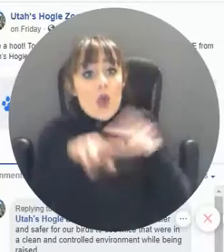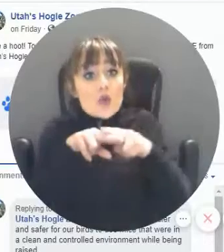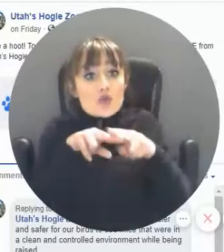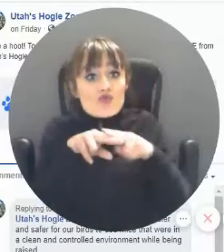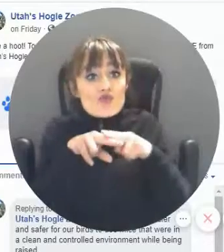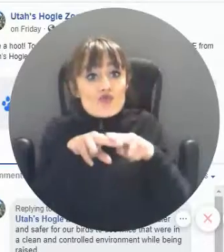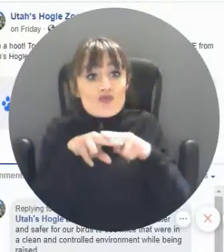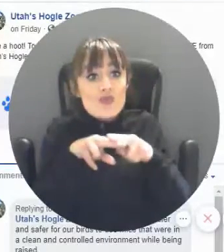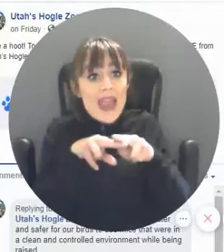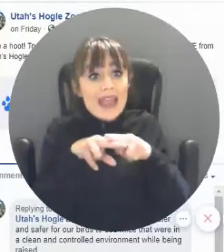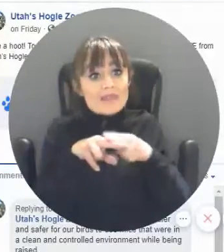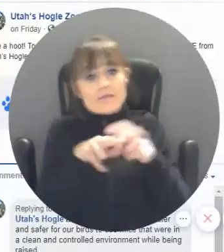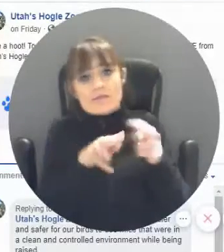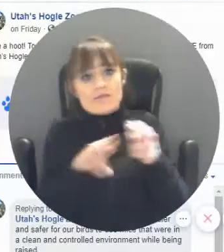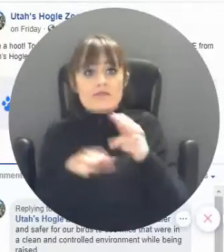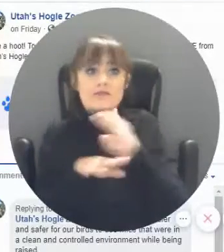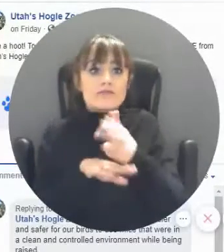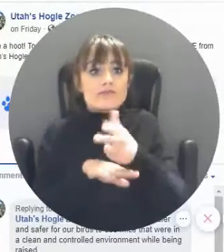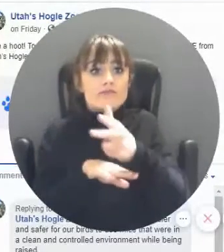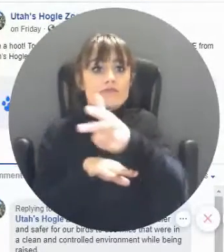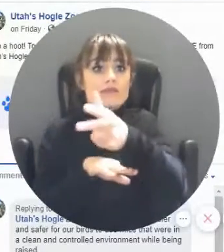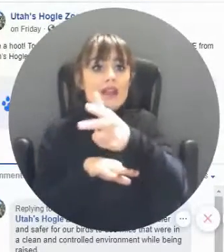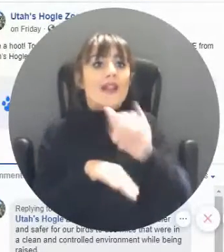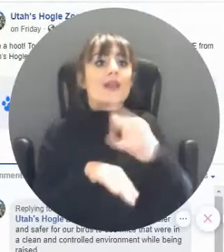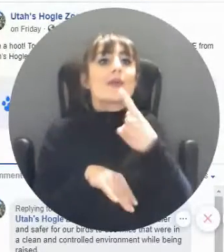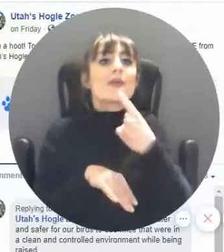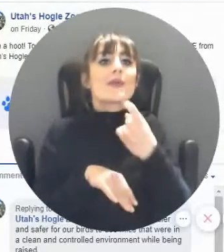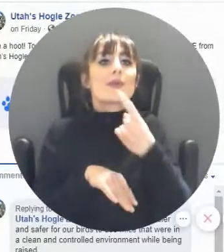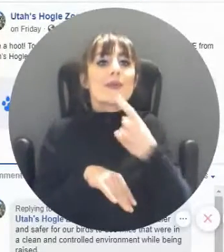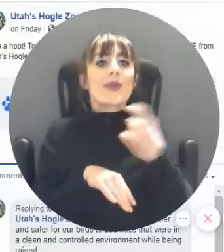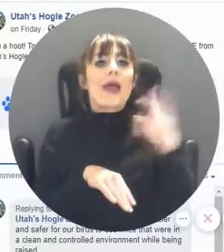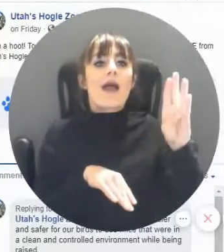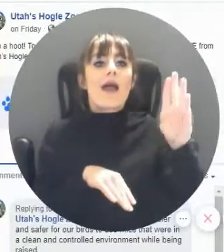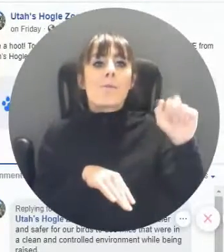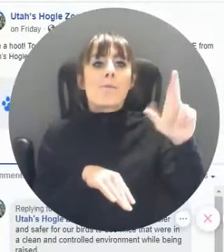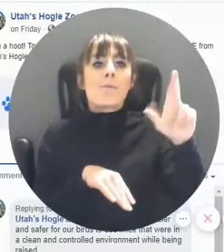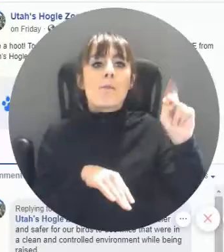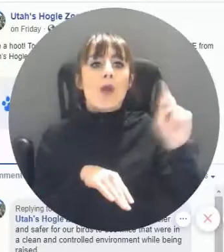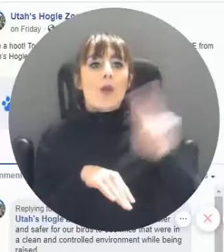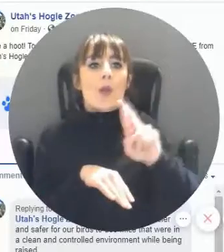near the red barn, we're in the red barn to the right. So, yeah, that's where we are-exactly!